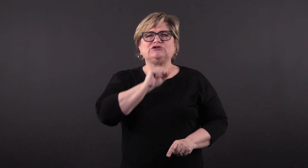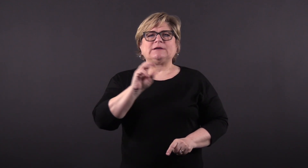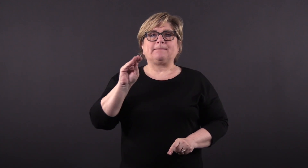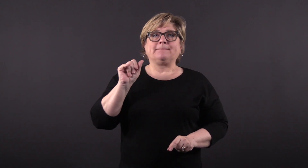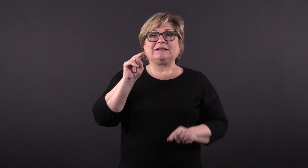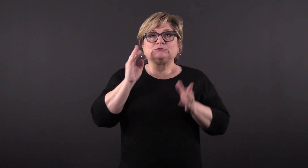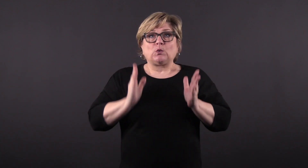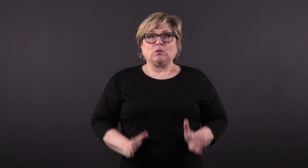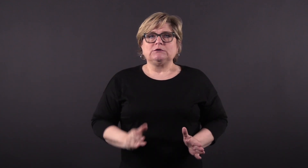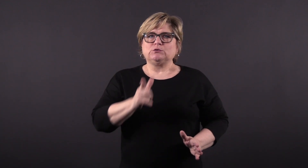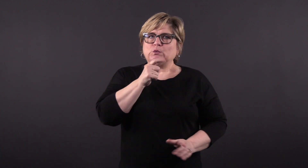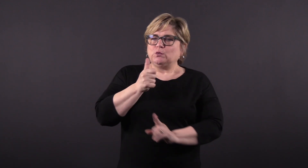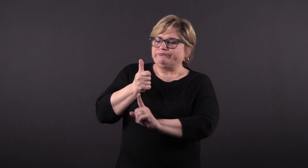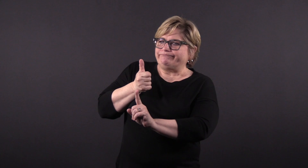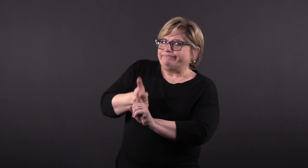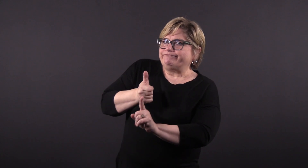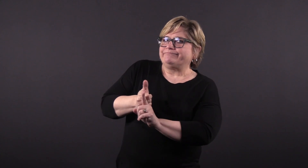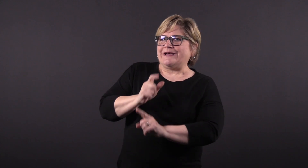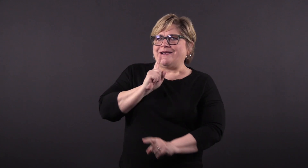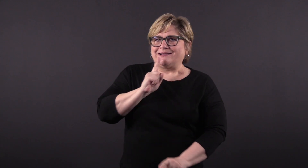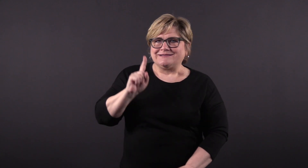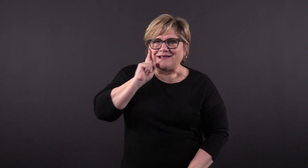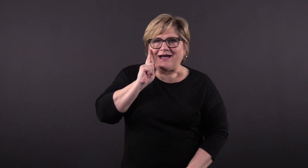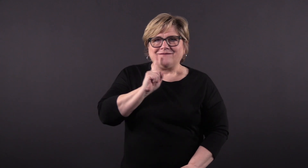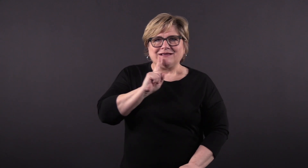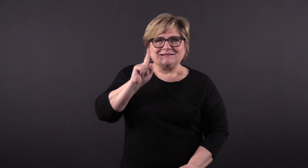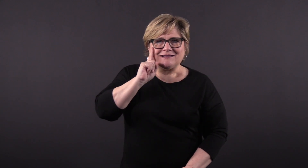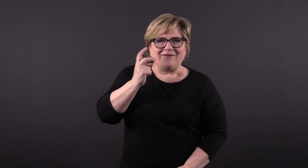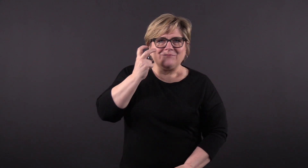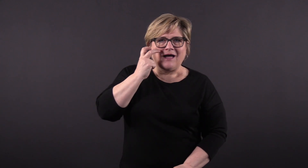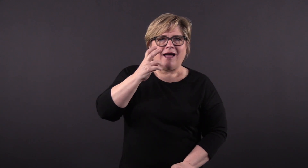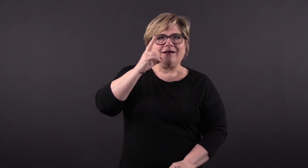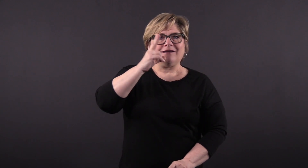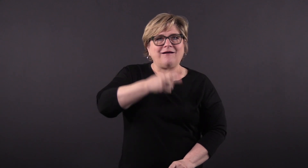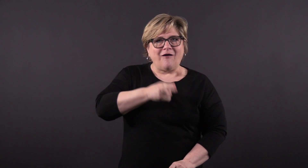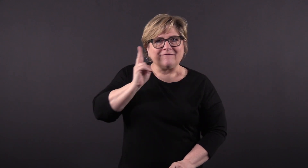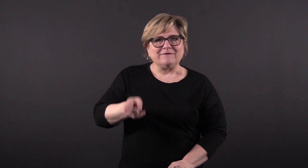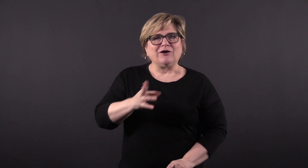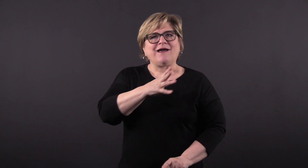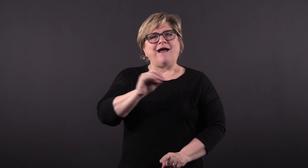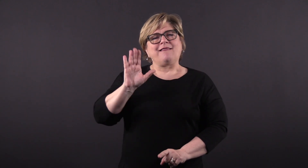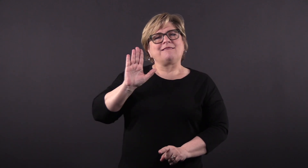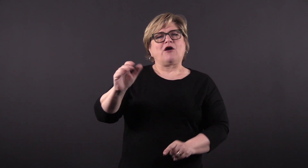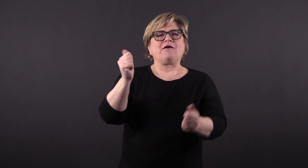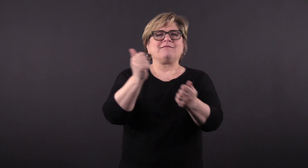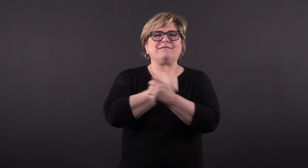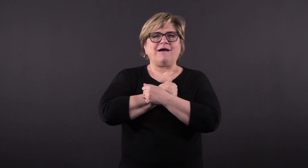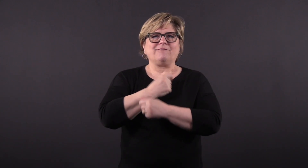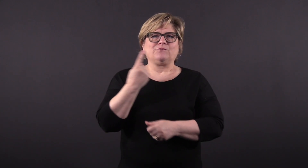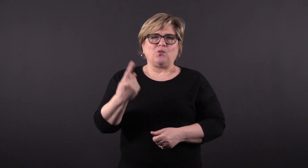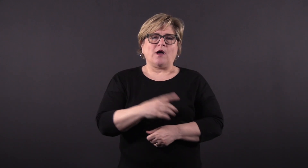aging Minnesotans who are deaf, deafblind, and hard of hearing and their loved ones.